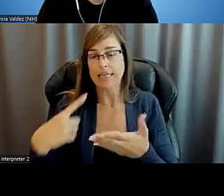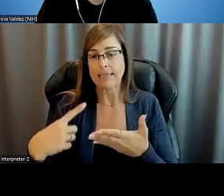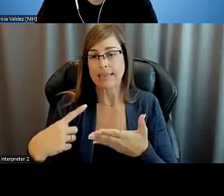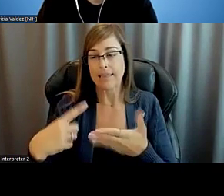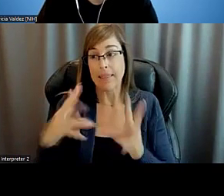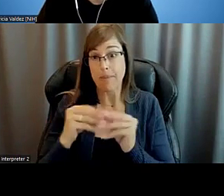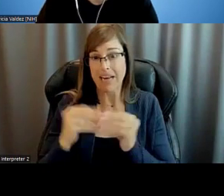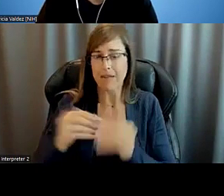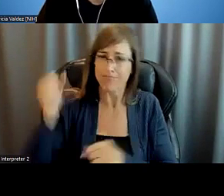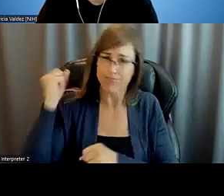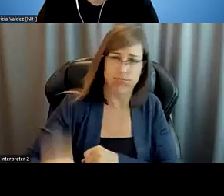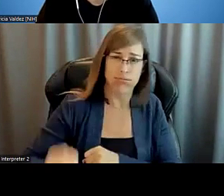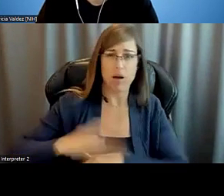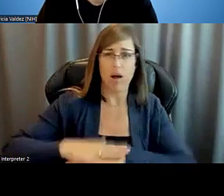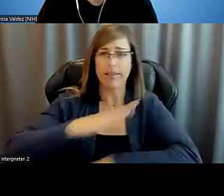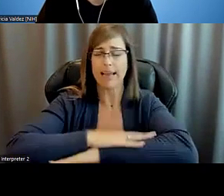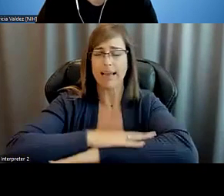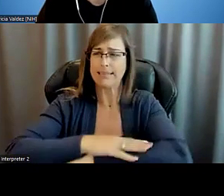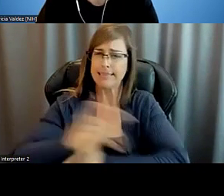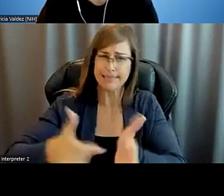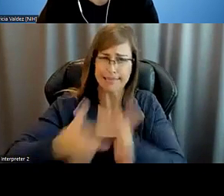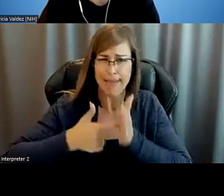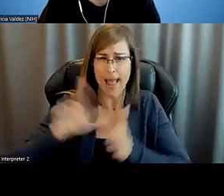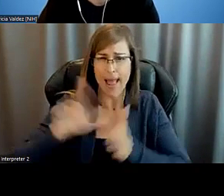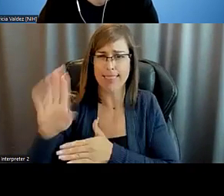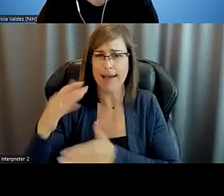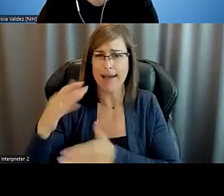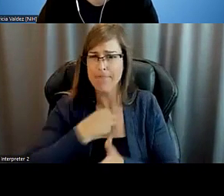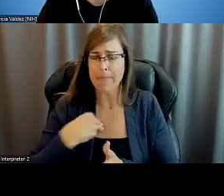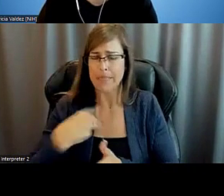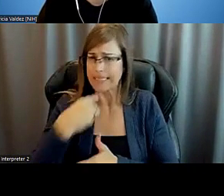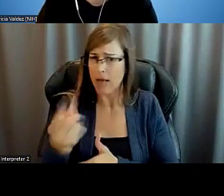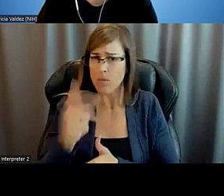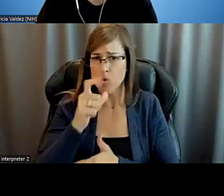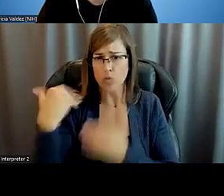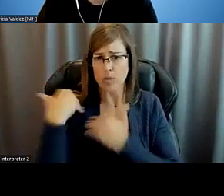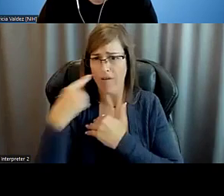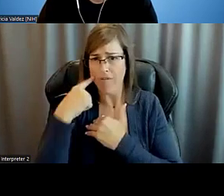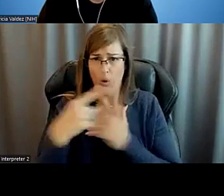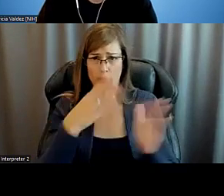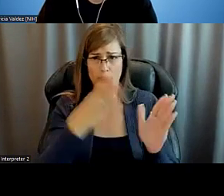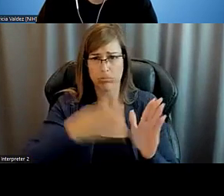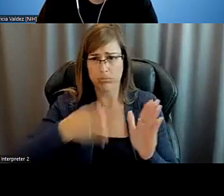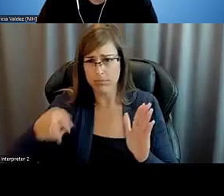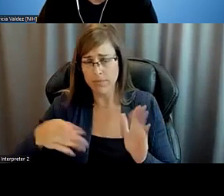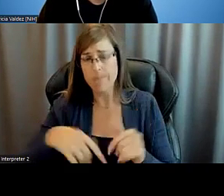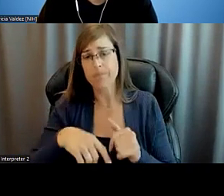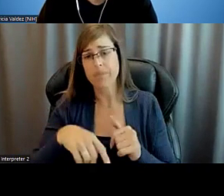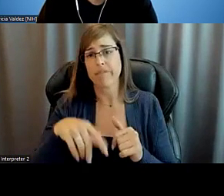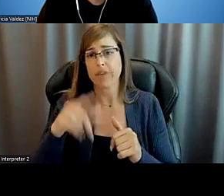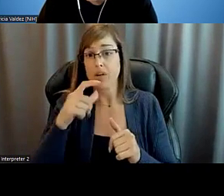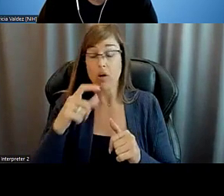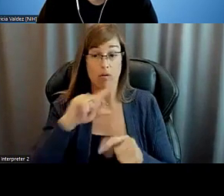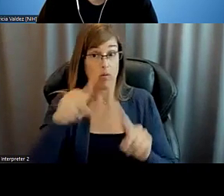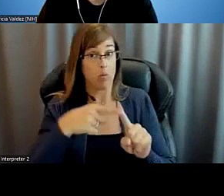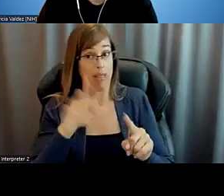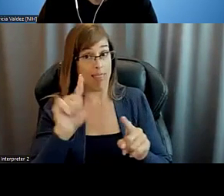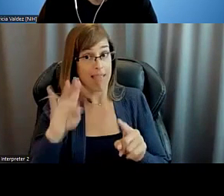and demands the lab members to tell him who is responsible for the figures in question. When they fail to give him a name, he screams,